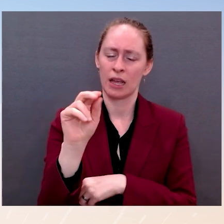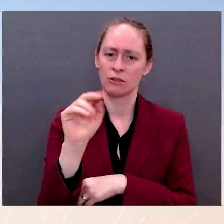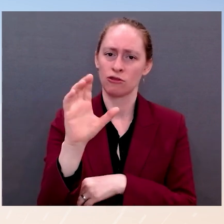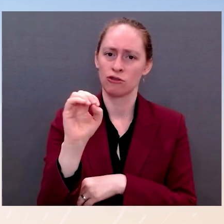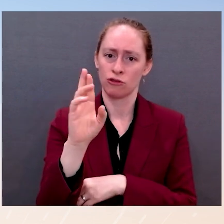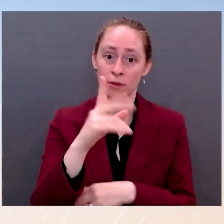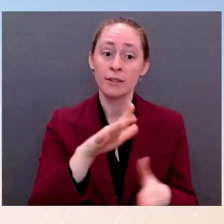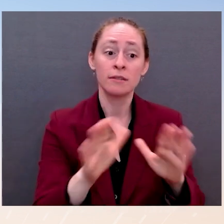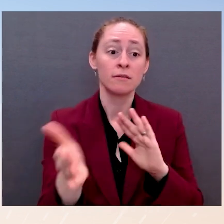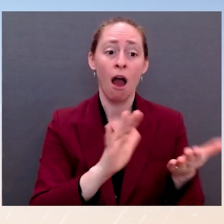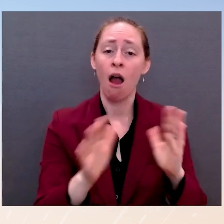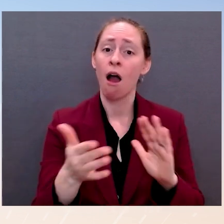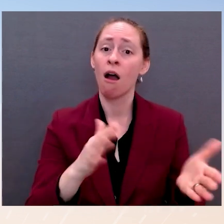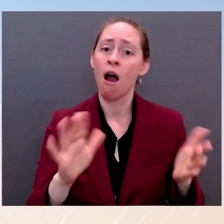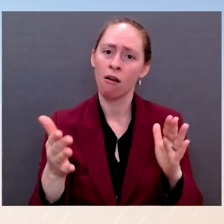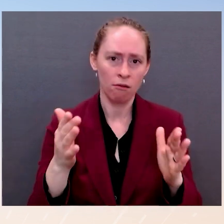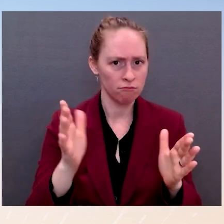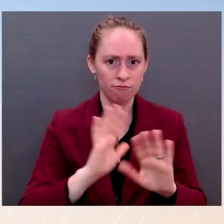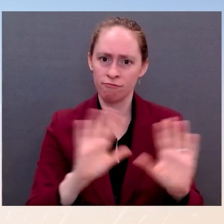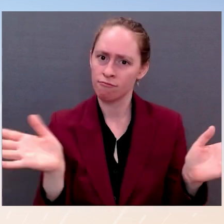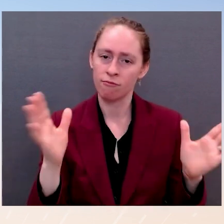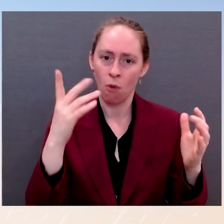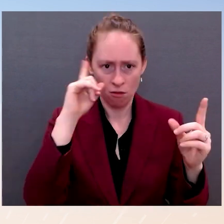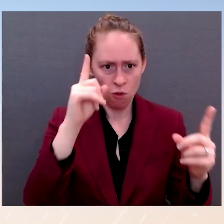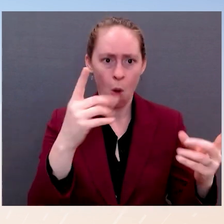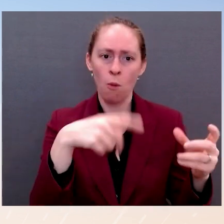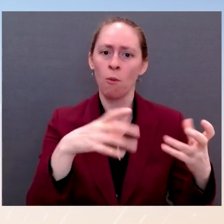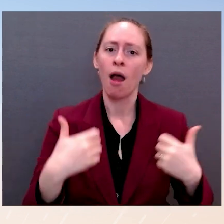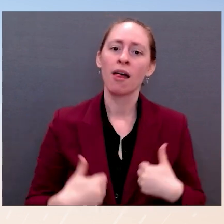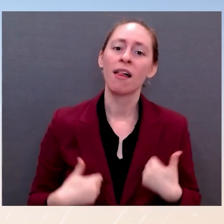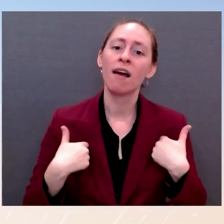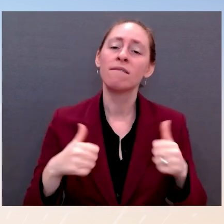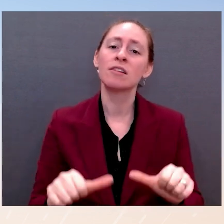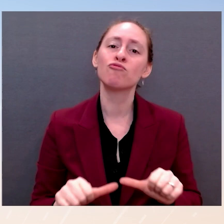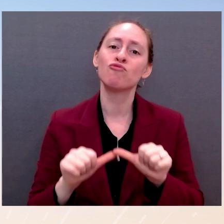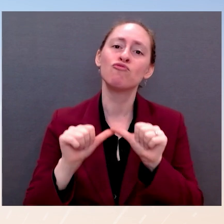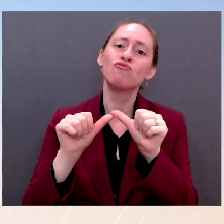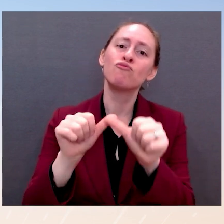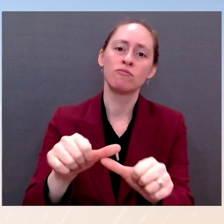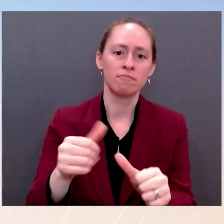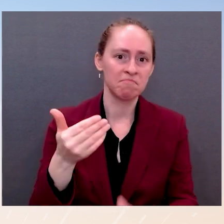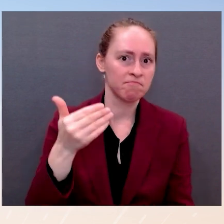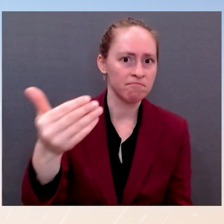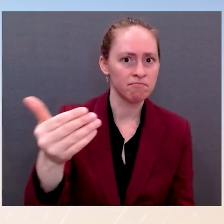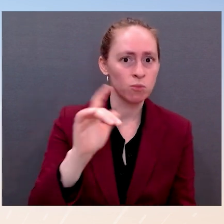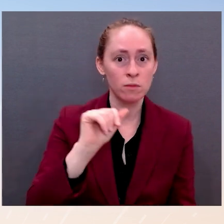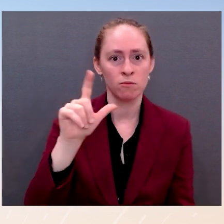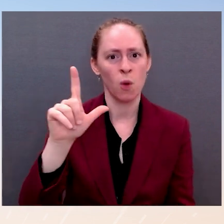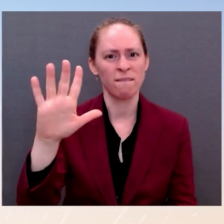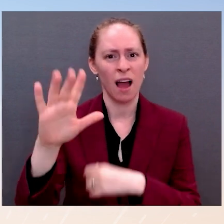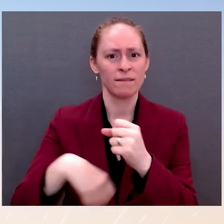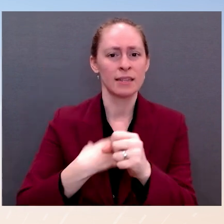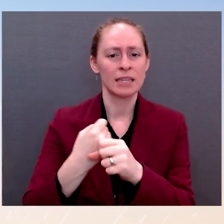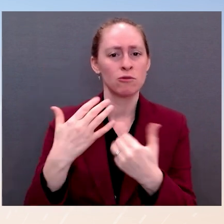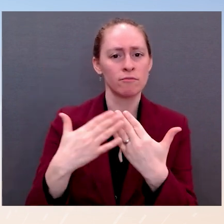by at least 50 percent over the next twenty five years and improve the experience of living with and surviving cancer.